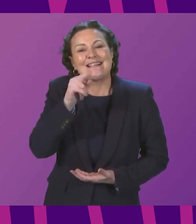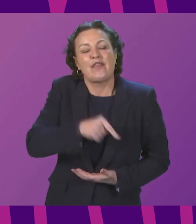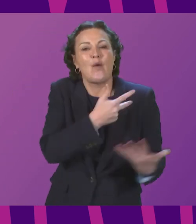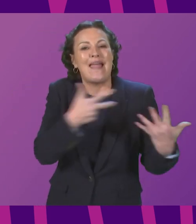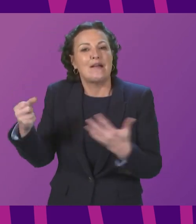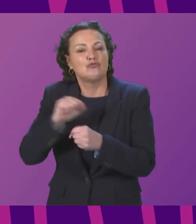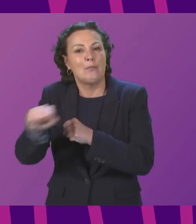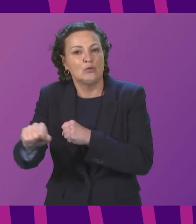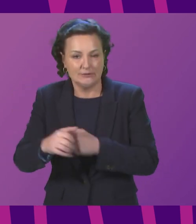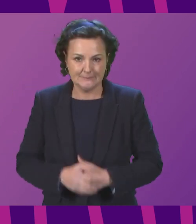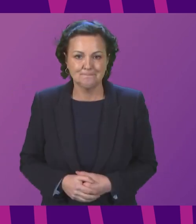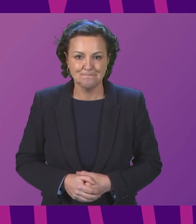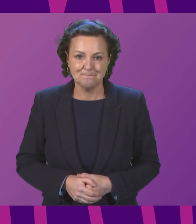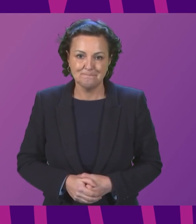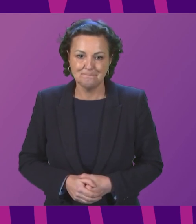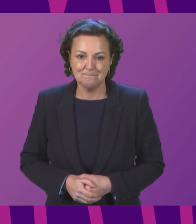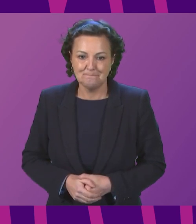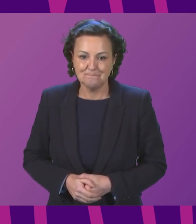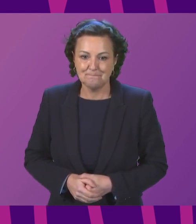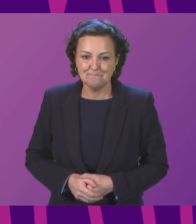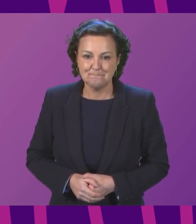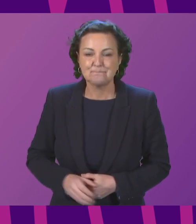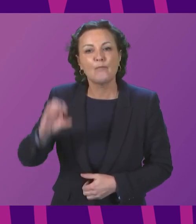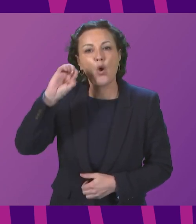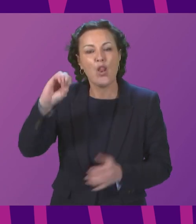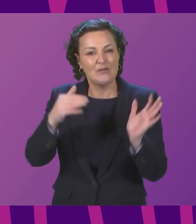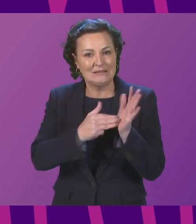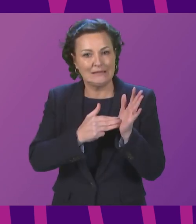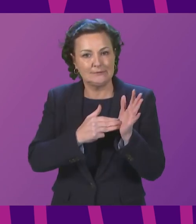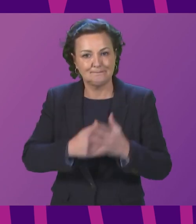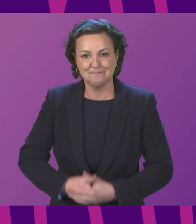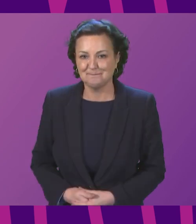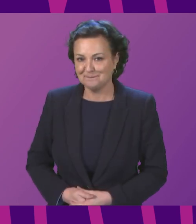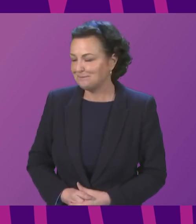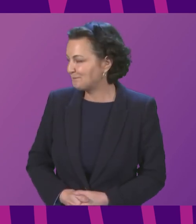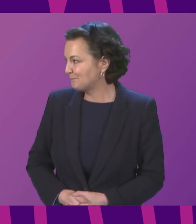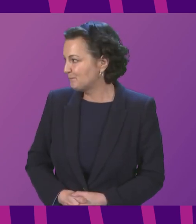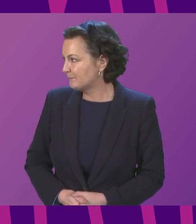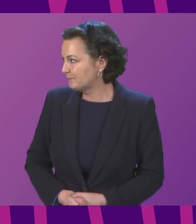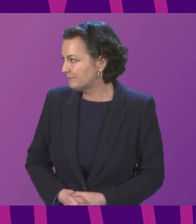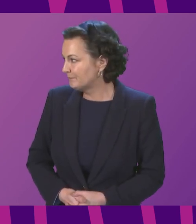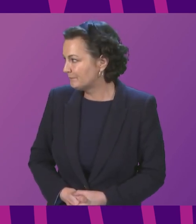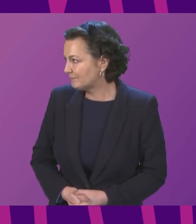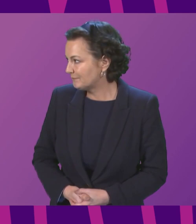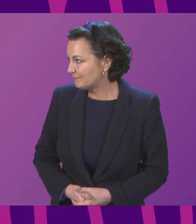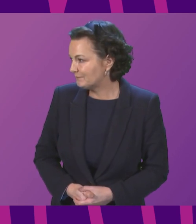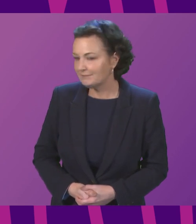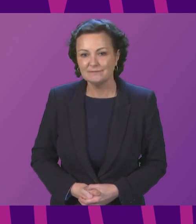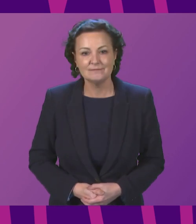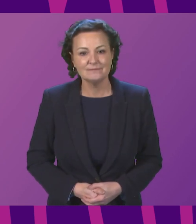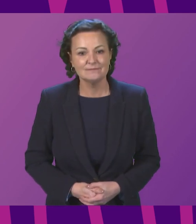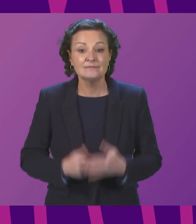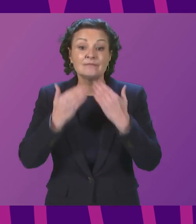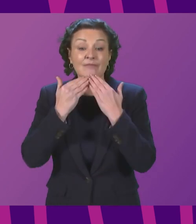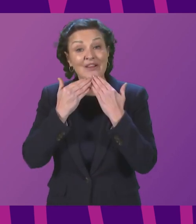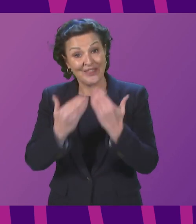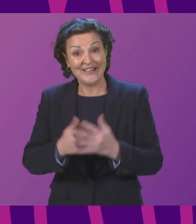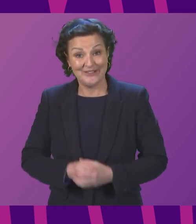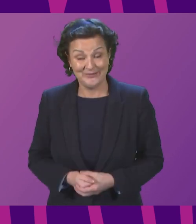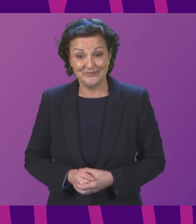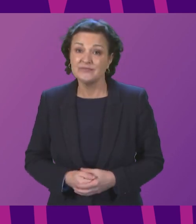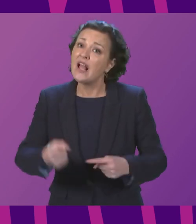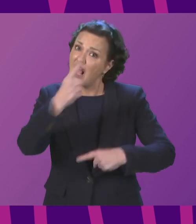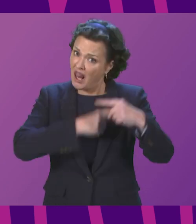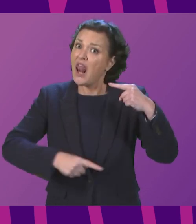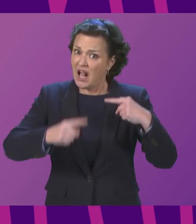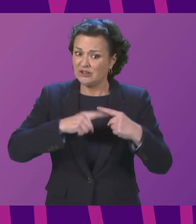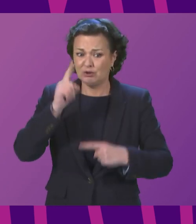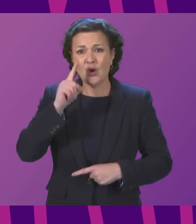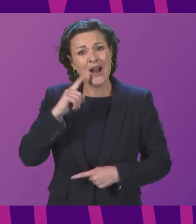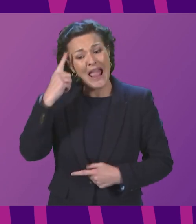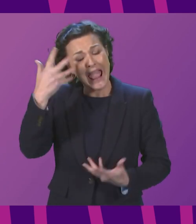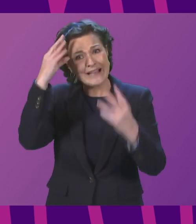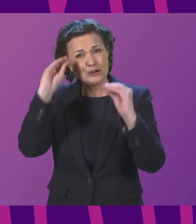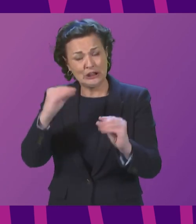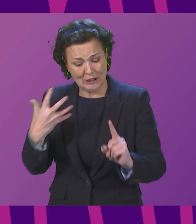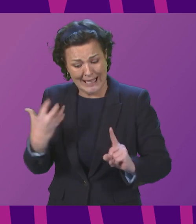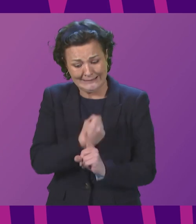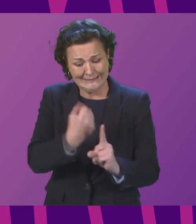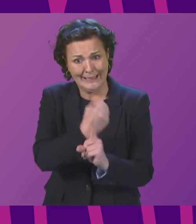Last year, we saw educational attainment figures that, even in the context of the pandemic,